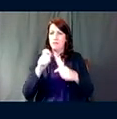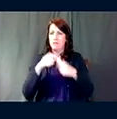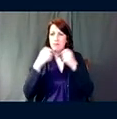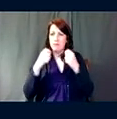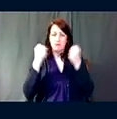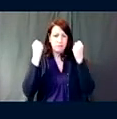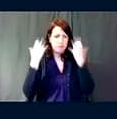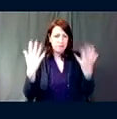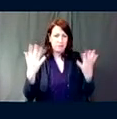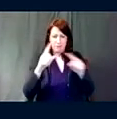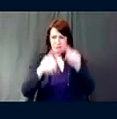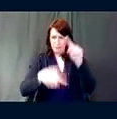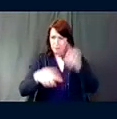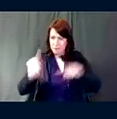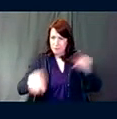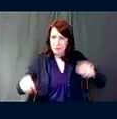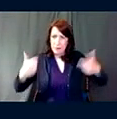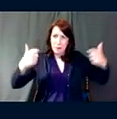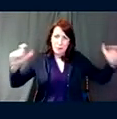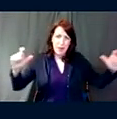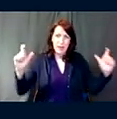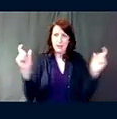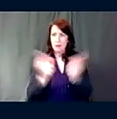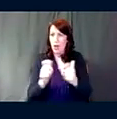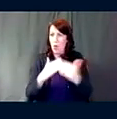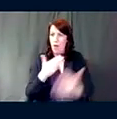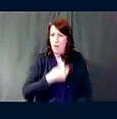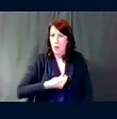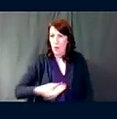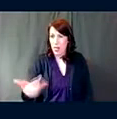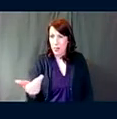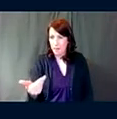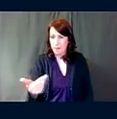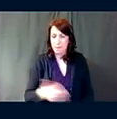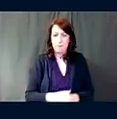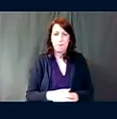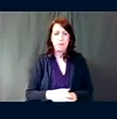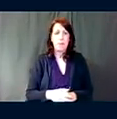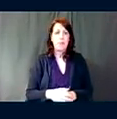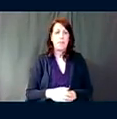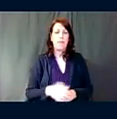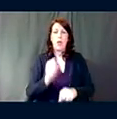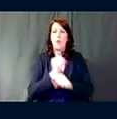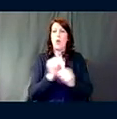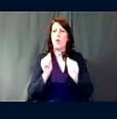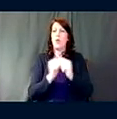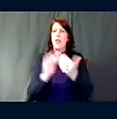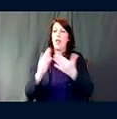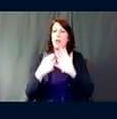CHURCHES, LATTER DAY SAINTS, MENONITE, LARGE AND SMALL